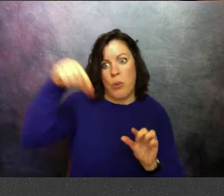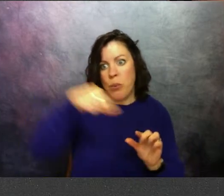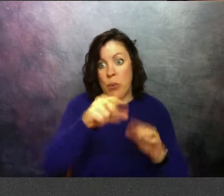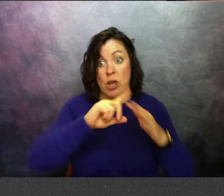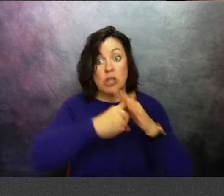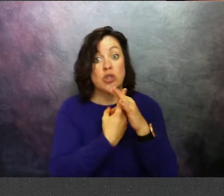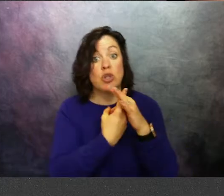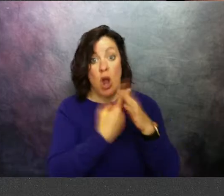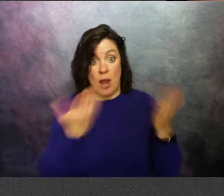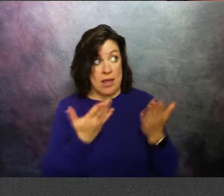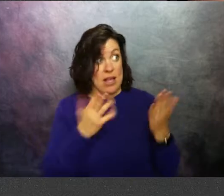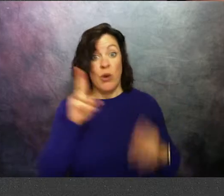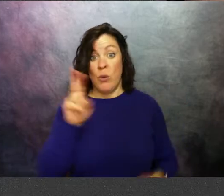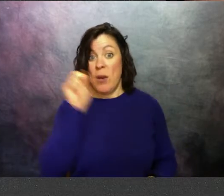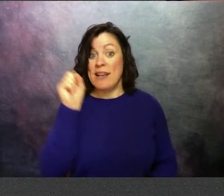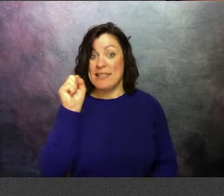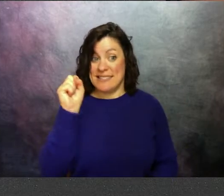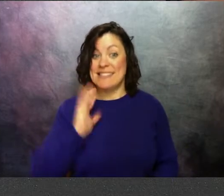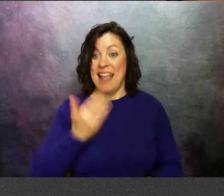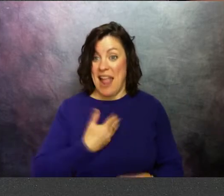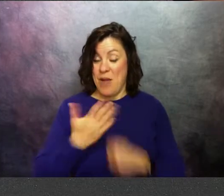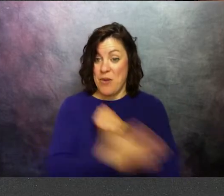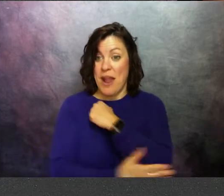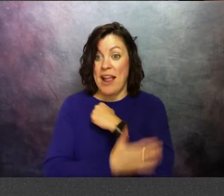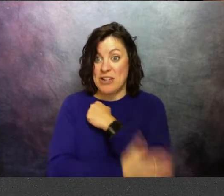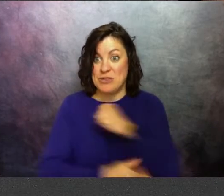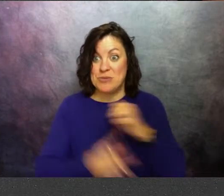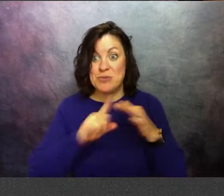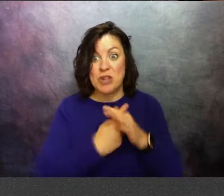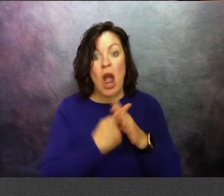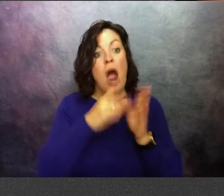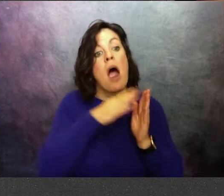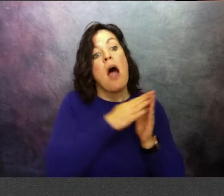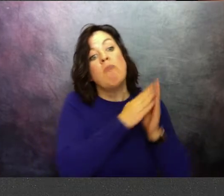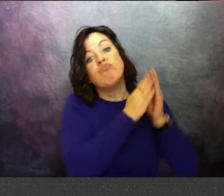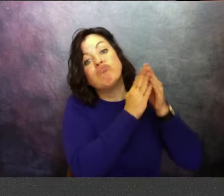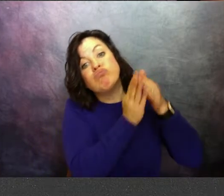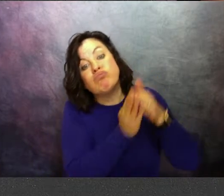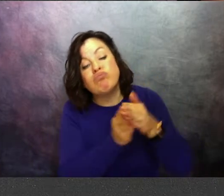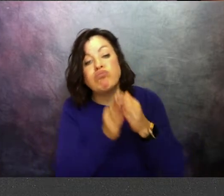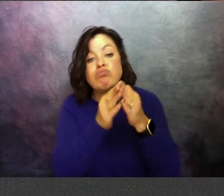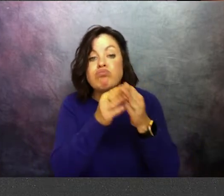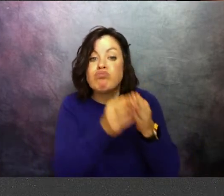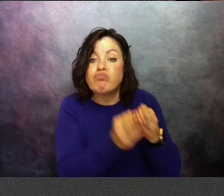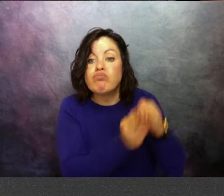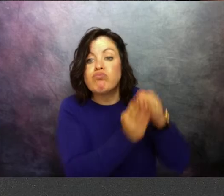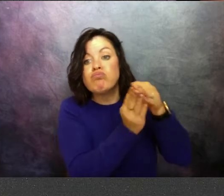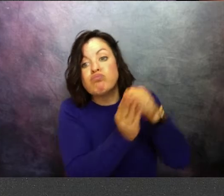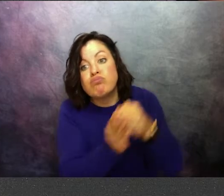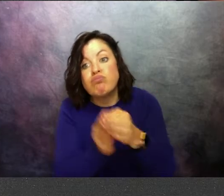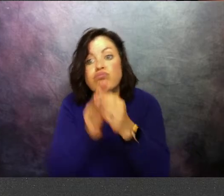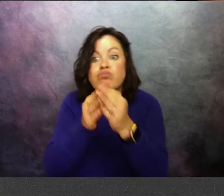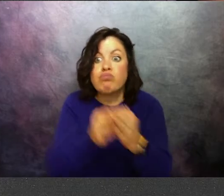Let's start in the United States and we're going to take our boat around and we could actually, it would take a very,